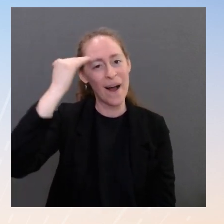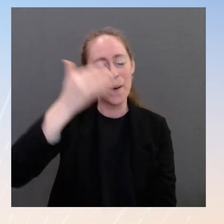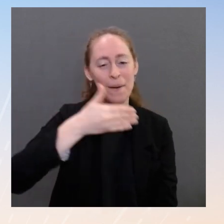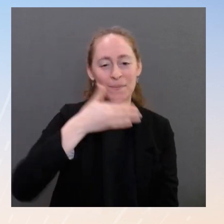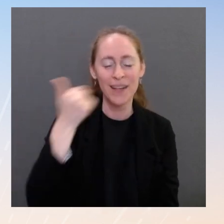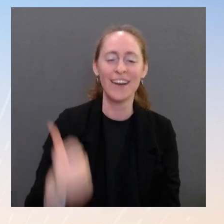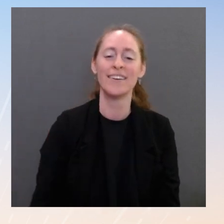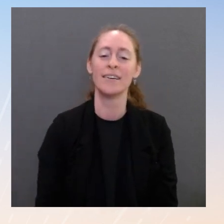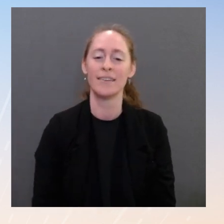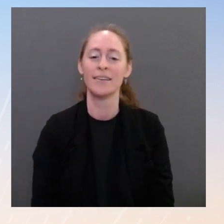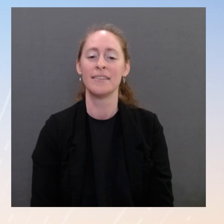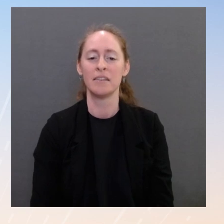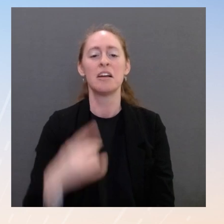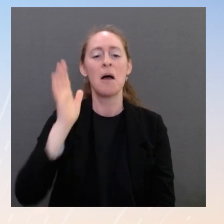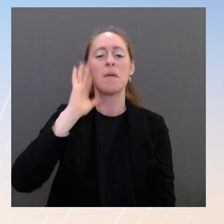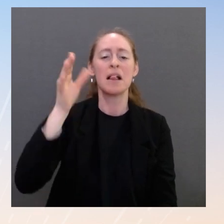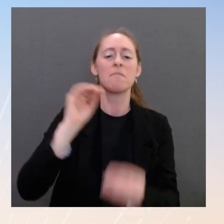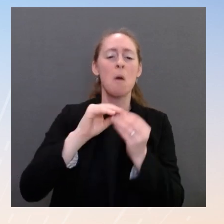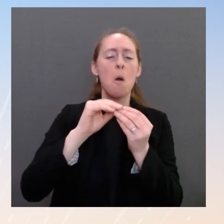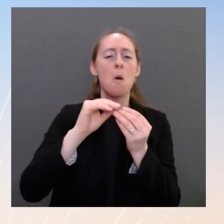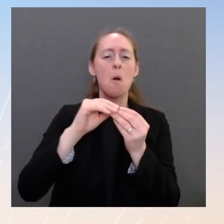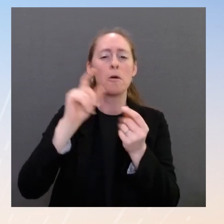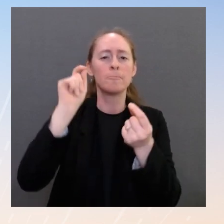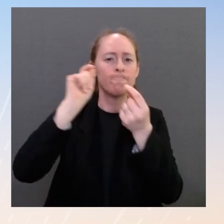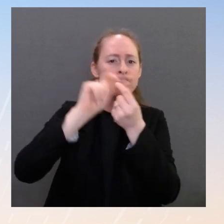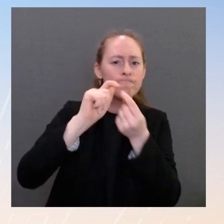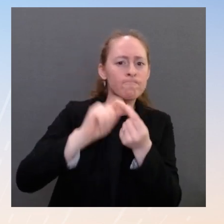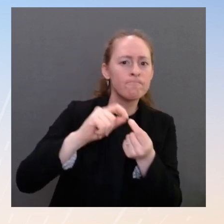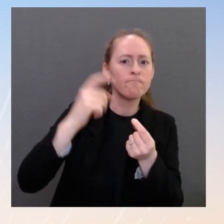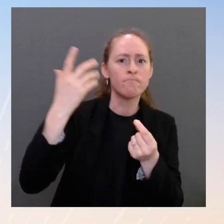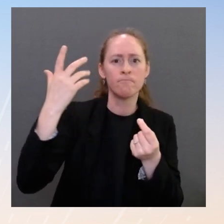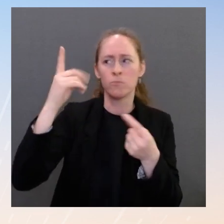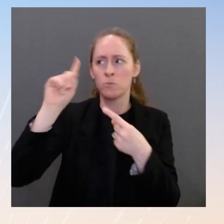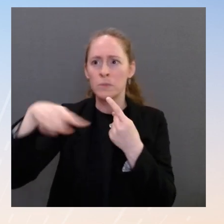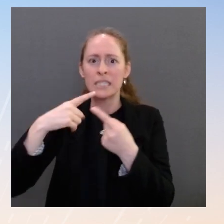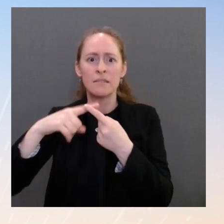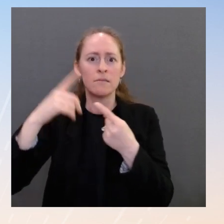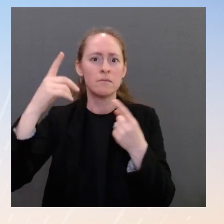on the President's travel to Asia -- something he is clearly looking forward to since he's spoken about it publicly --